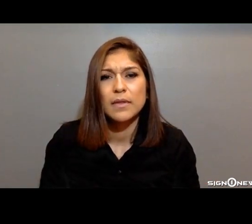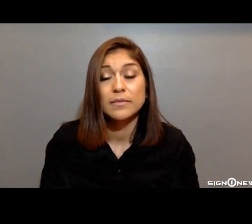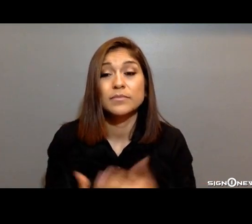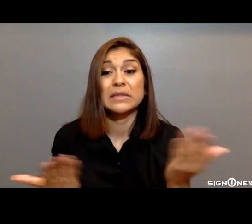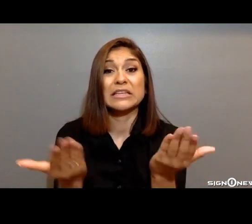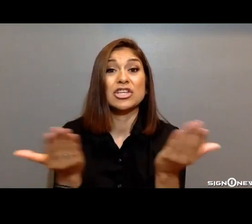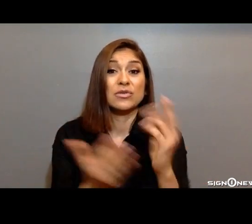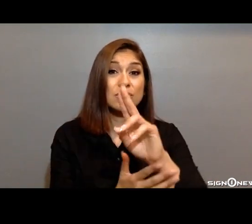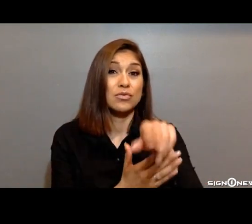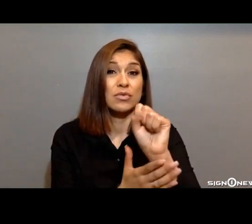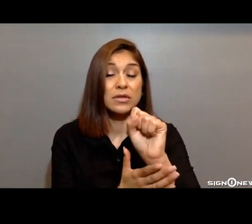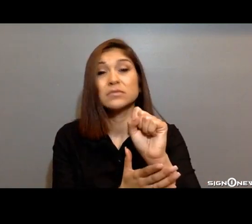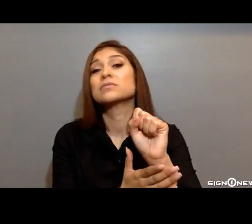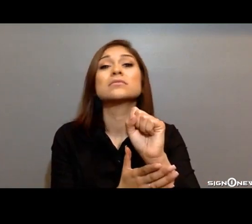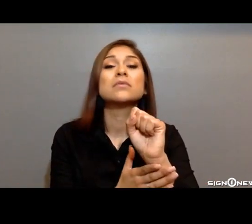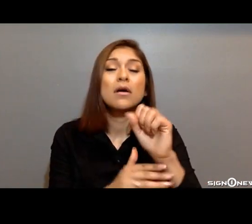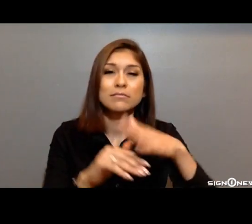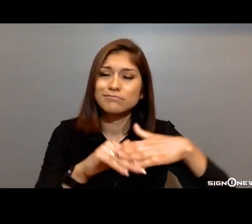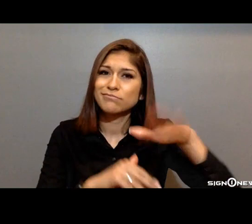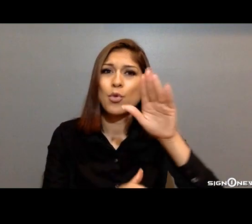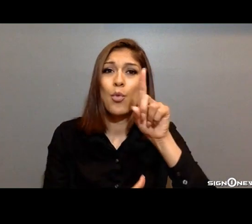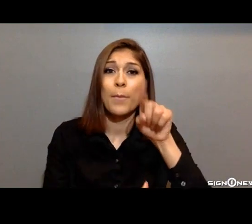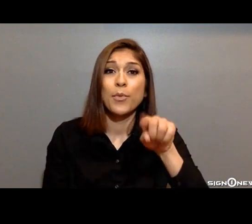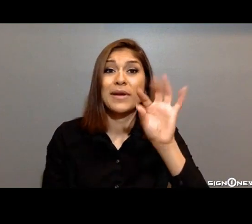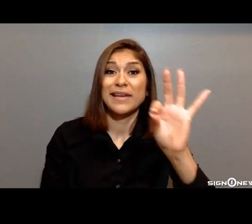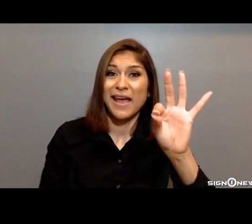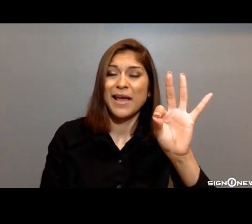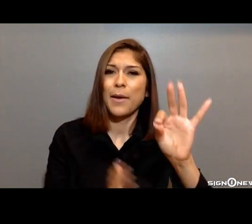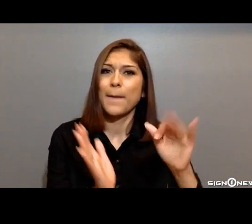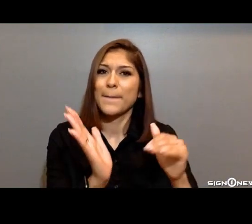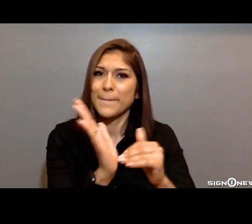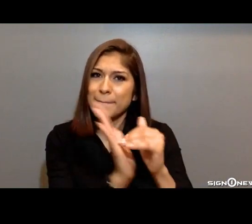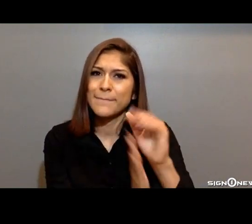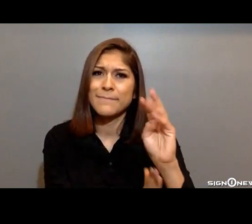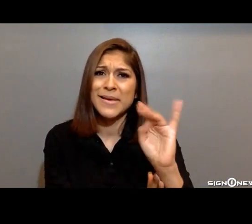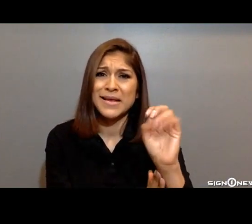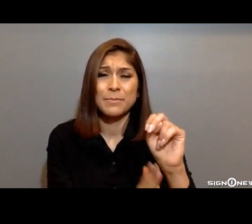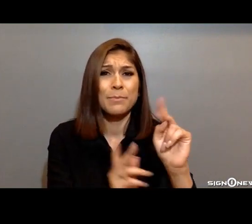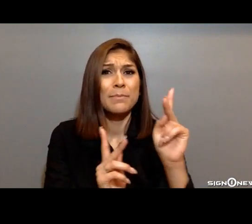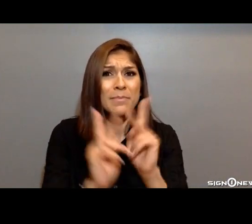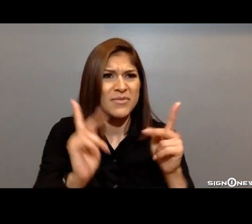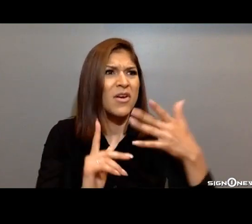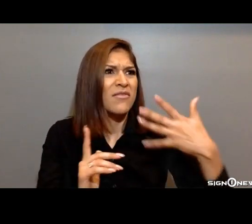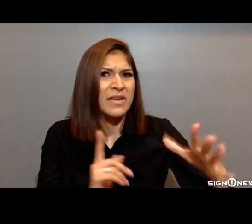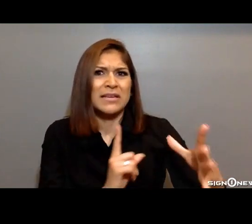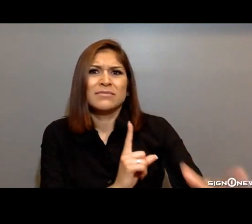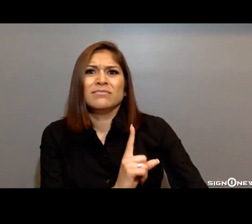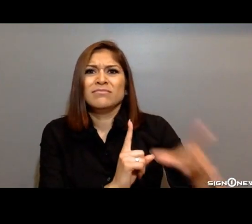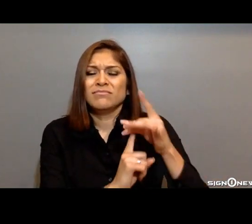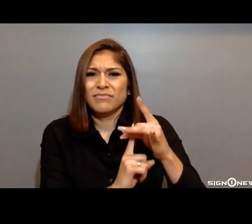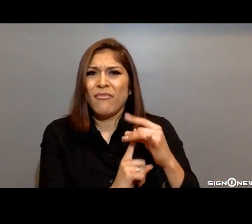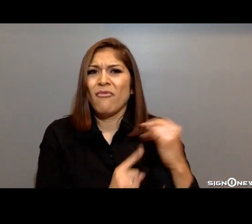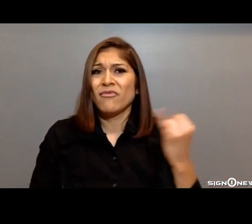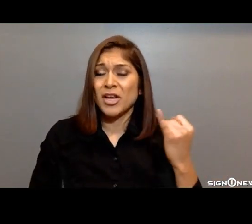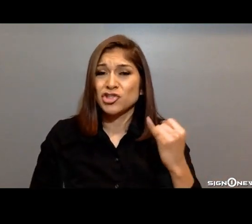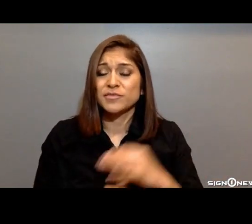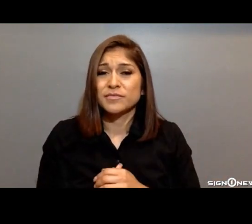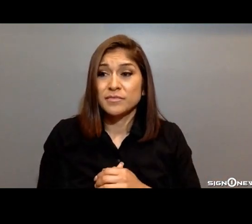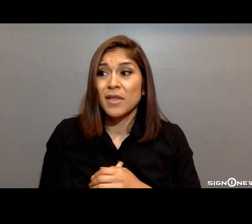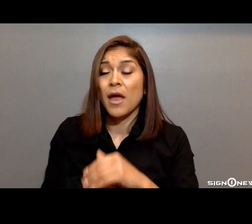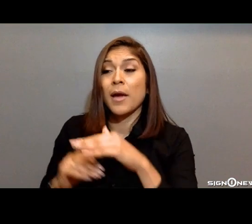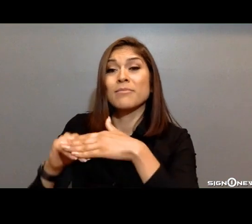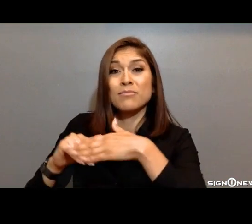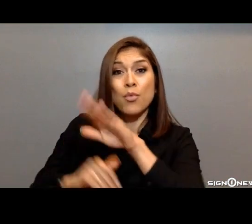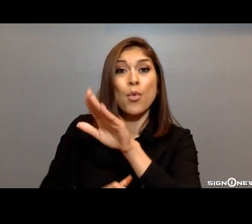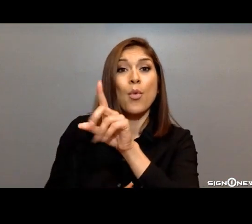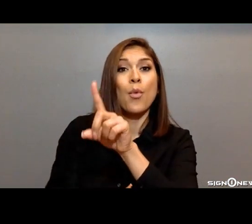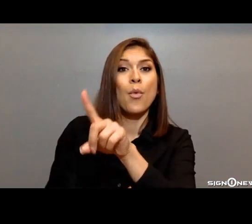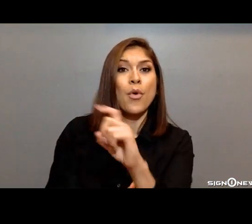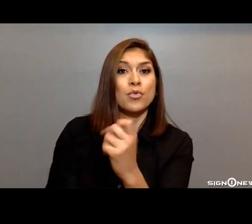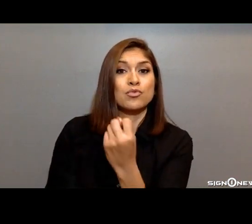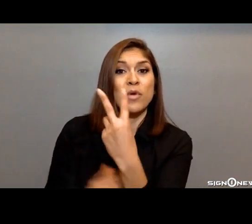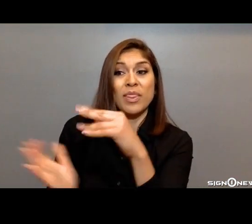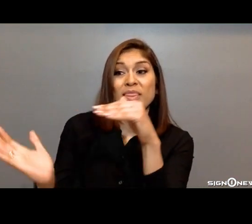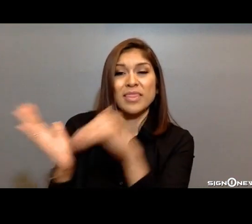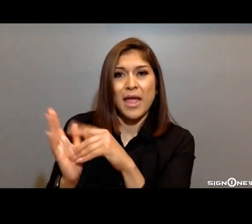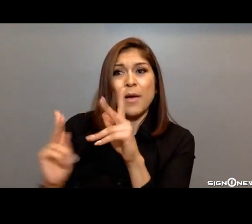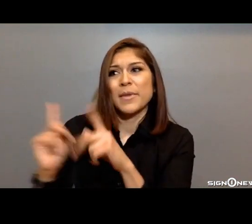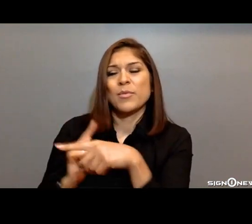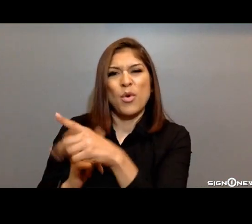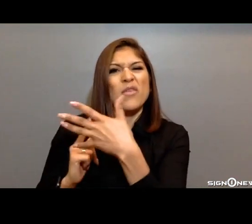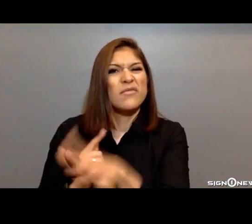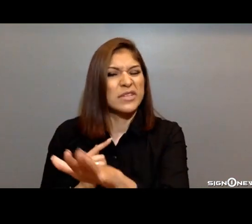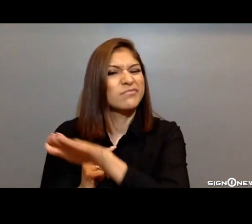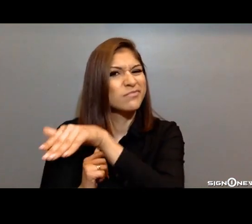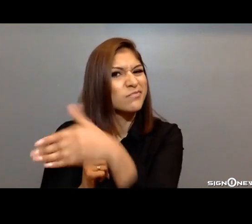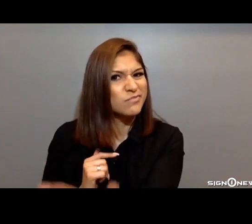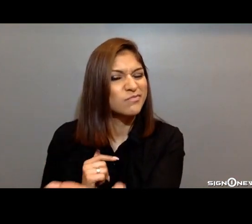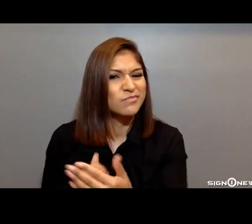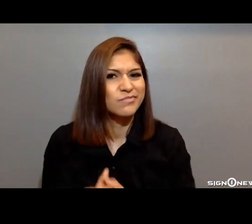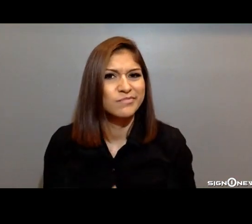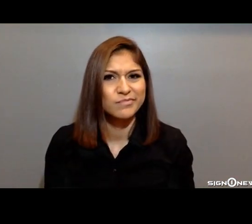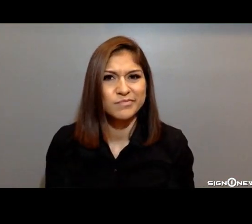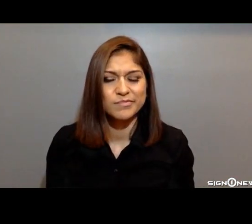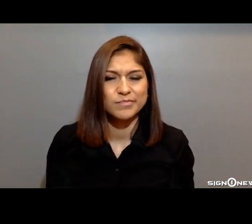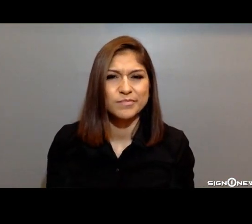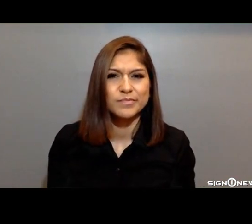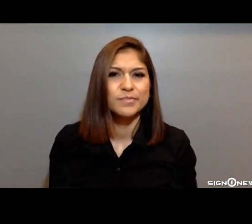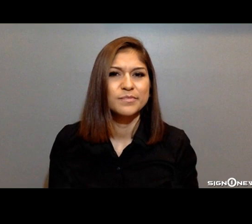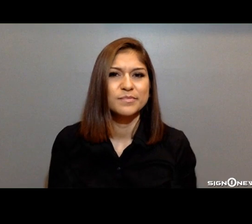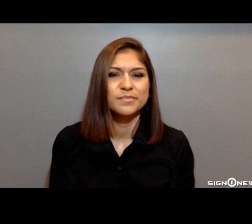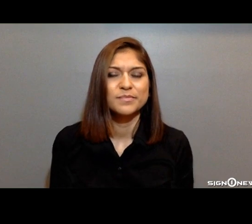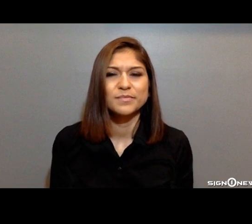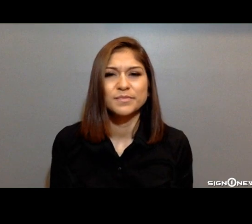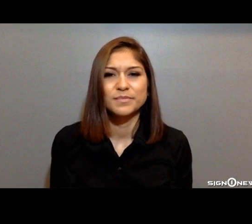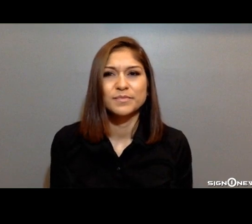More than 1.9 million people have been infected by the virus and more than 112 thousand have died.